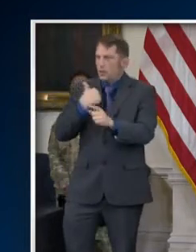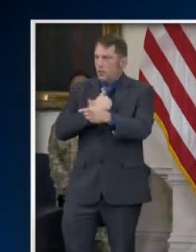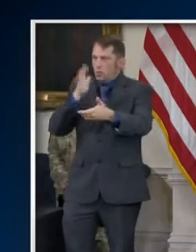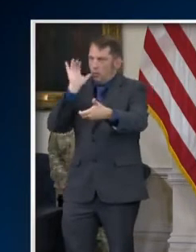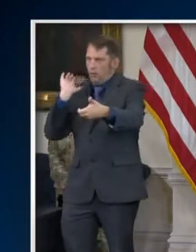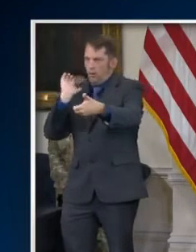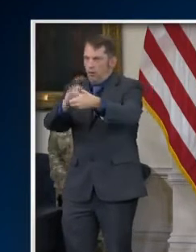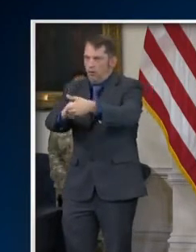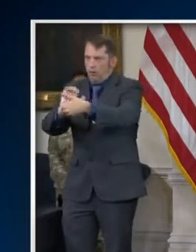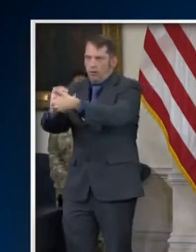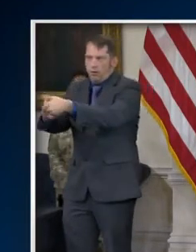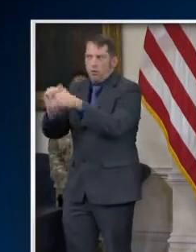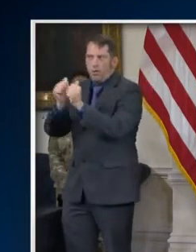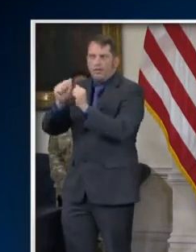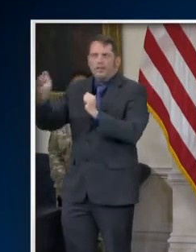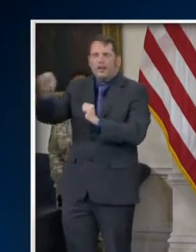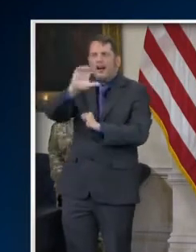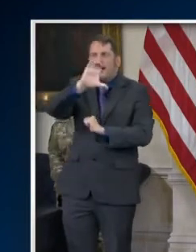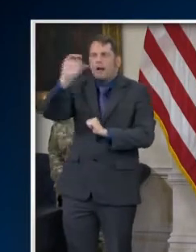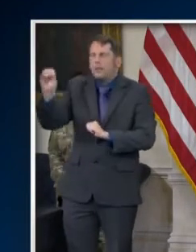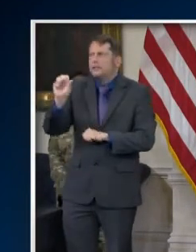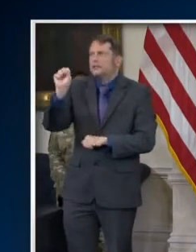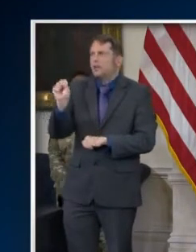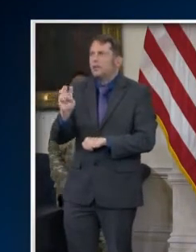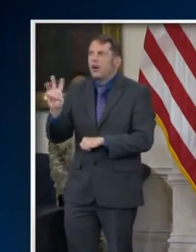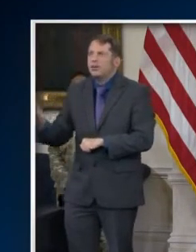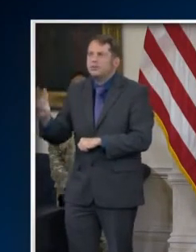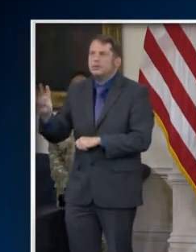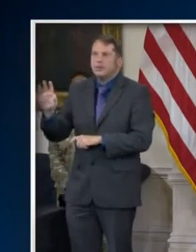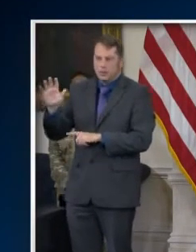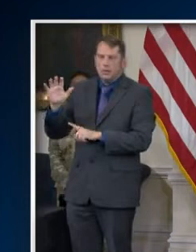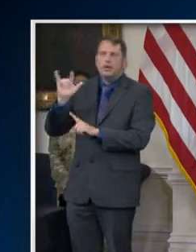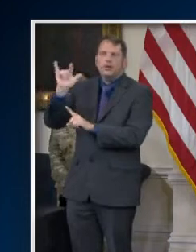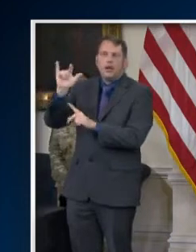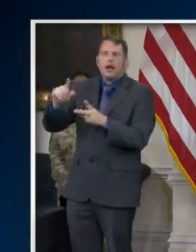INITIATIVE IS PARTNERING WITH SOME OF THE STATE INCLUDING